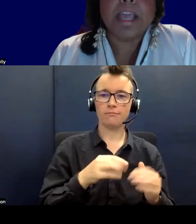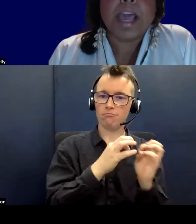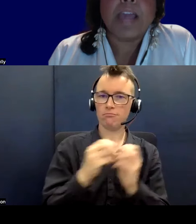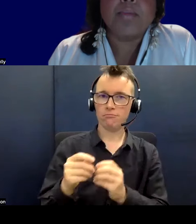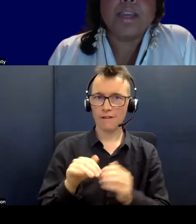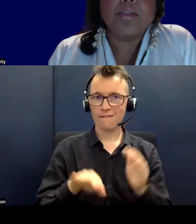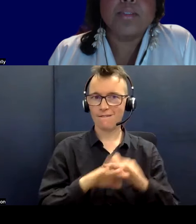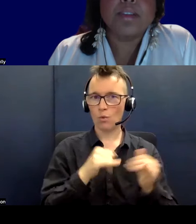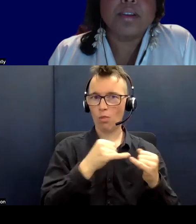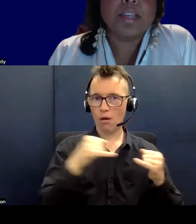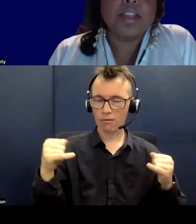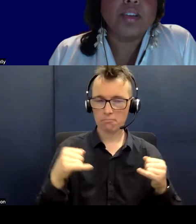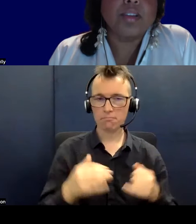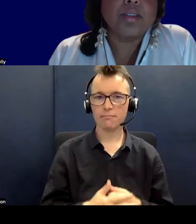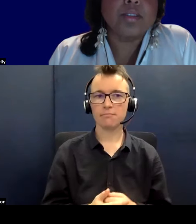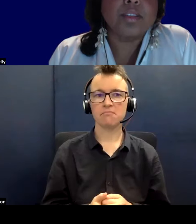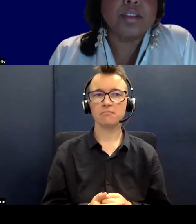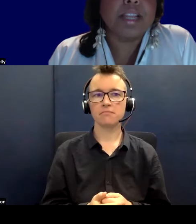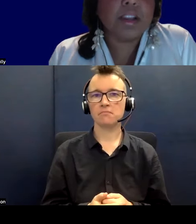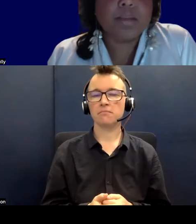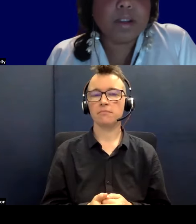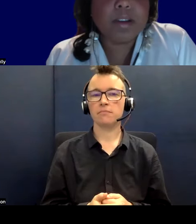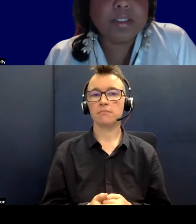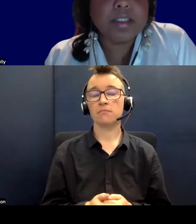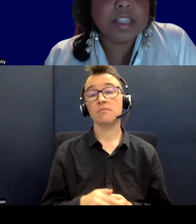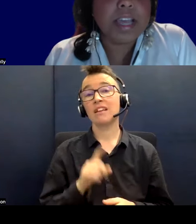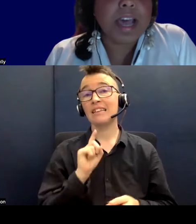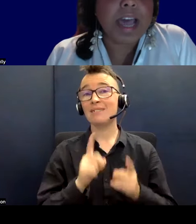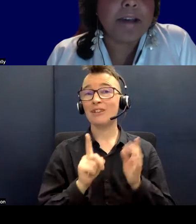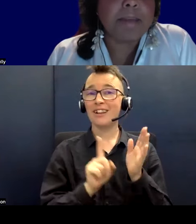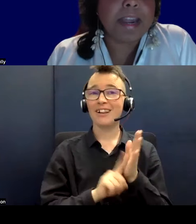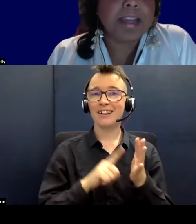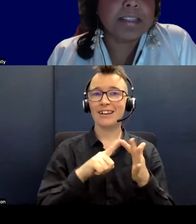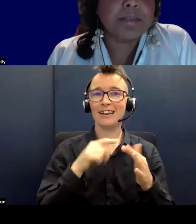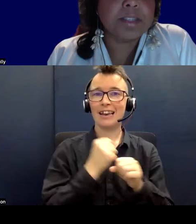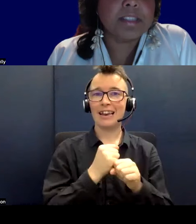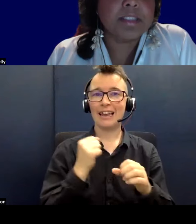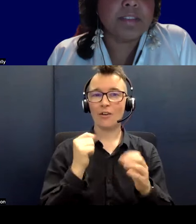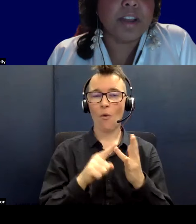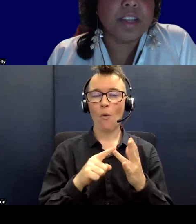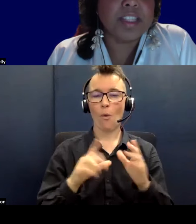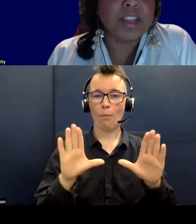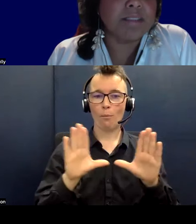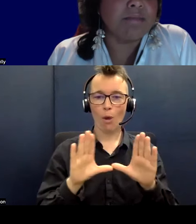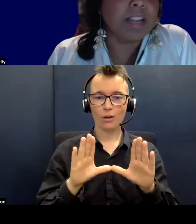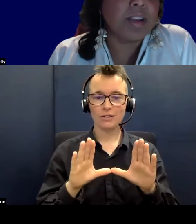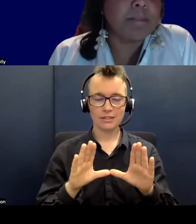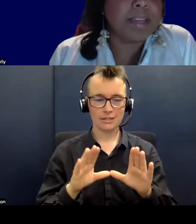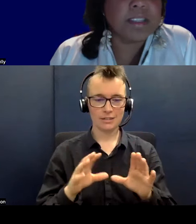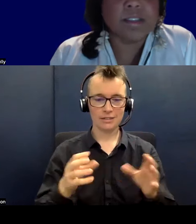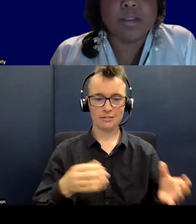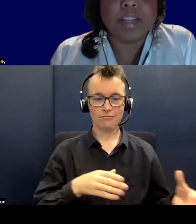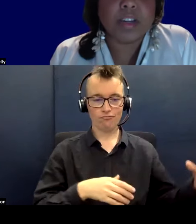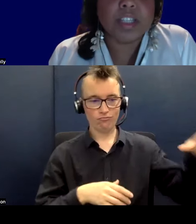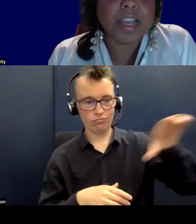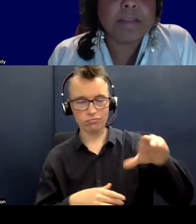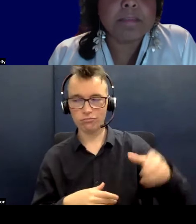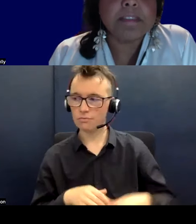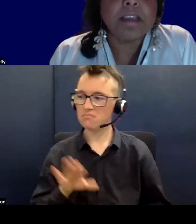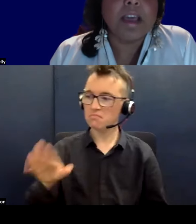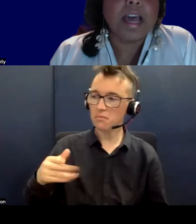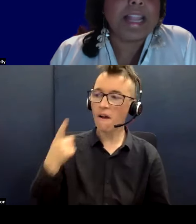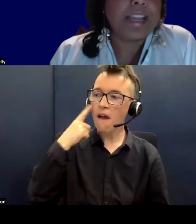And we also can use lego blocks and ask them to find certain lego pieces or lego shapes and lego